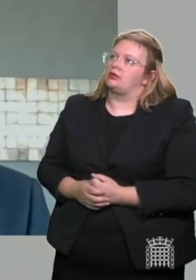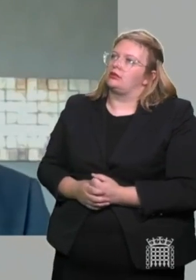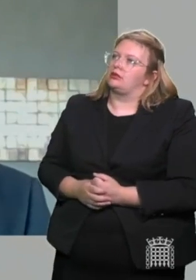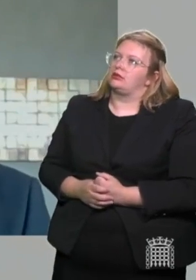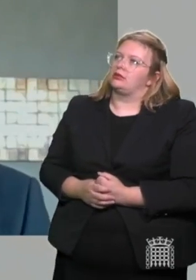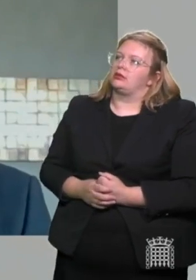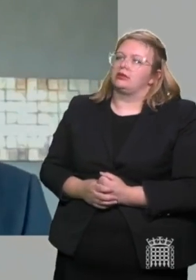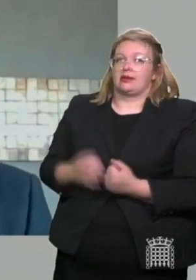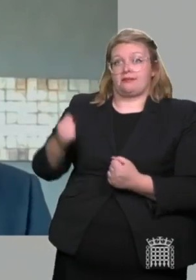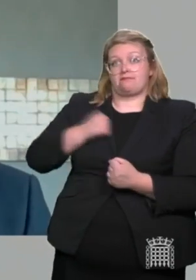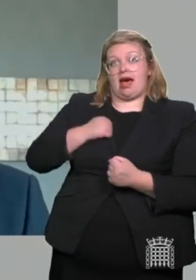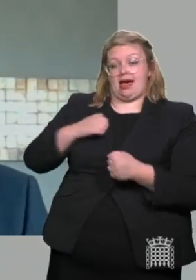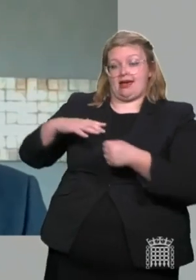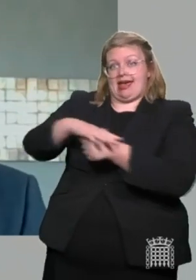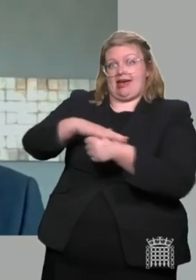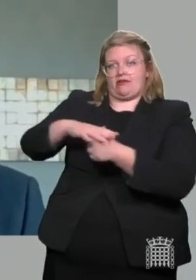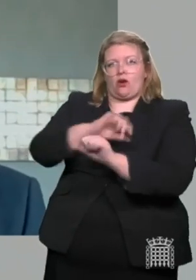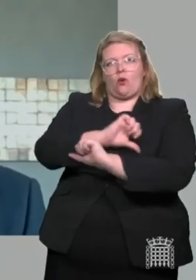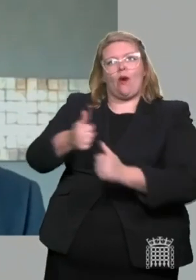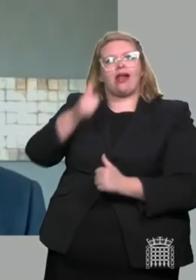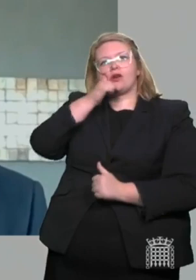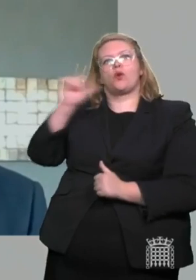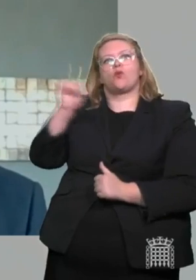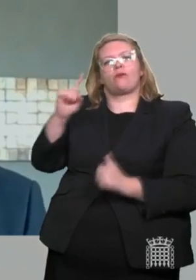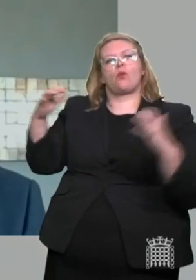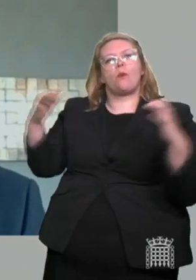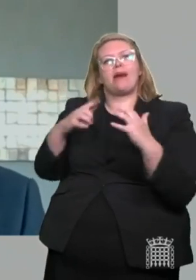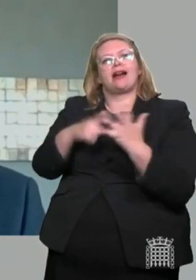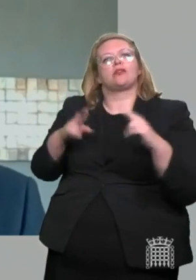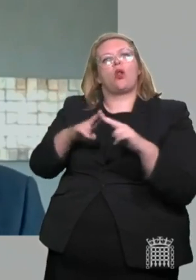Bosworth, but we also have many other attractions, such as Twycross zoo, Mallory Park racecourse,